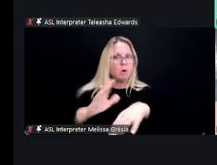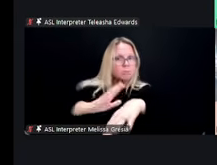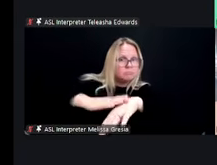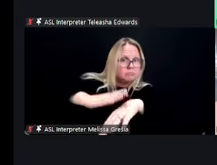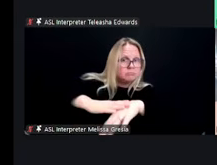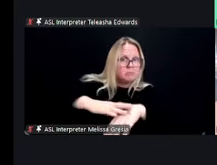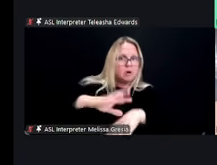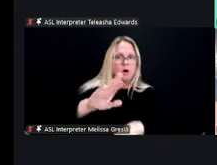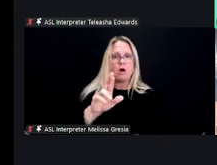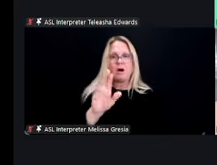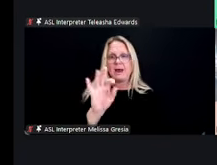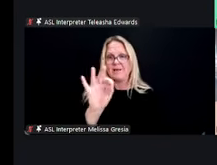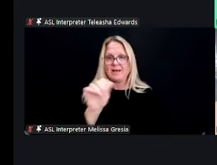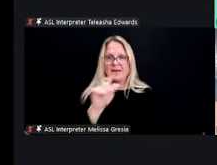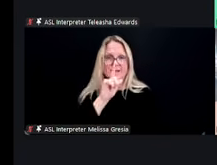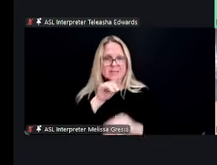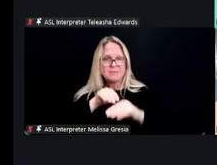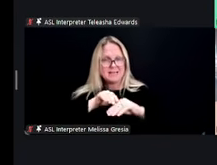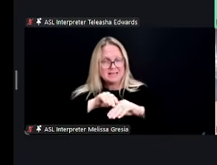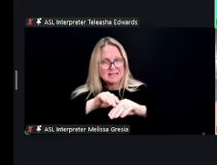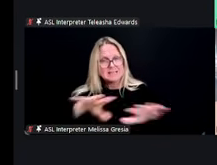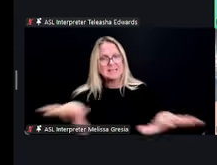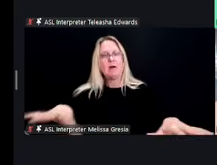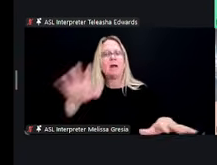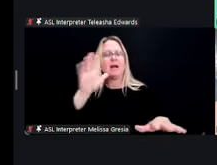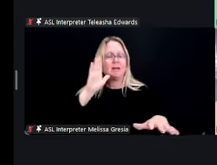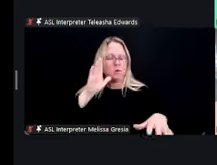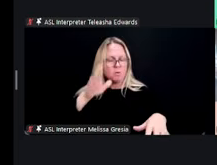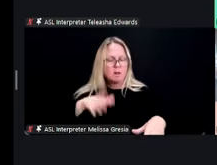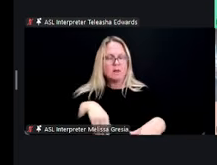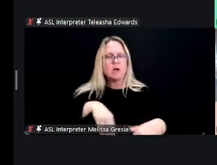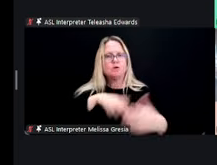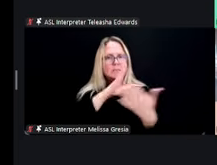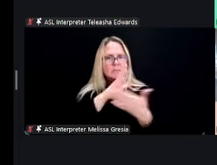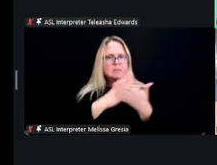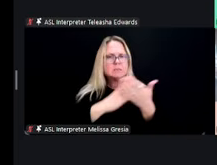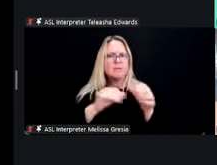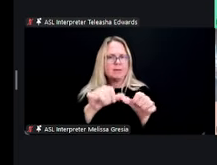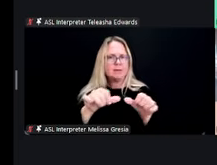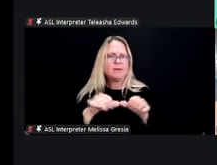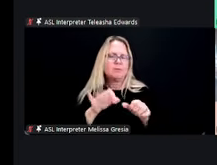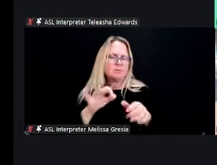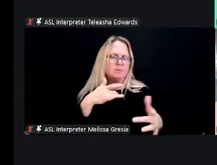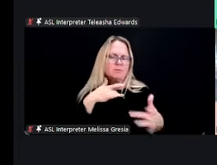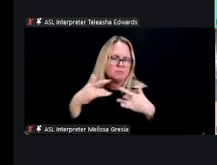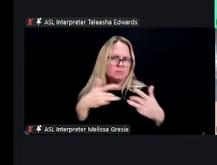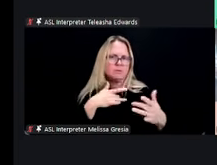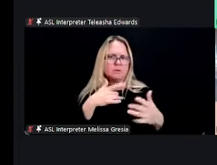RFA is coming and that it will address um sort of some of the areas of concern and interest